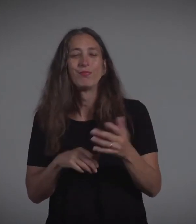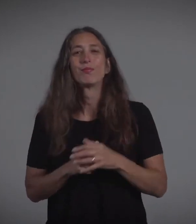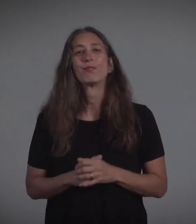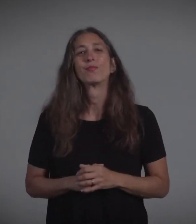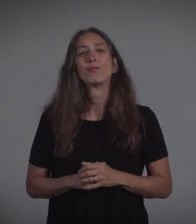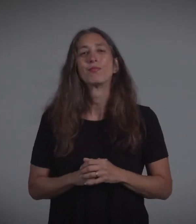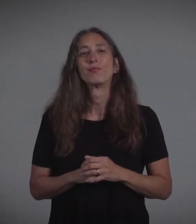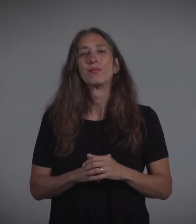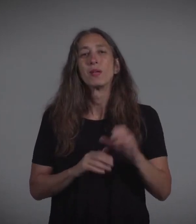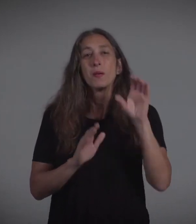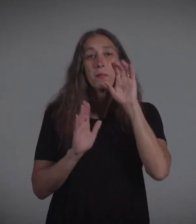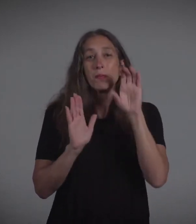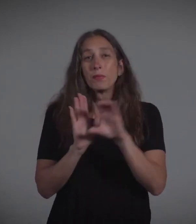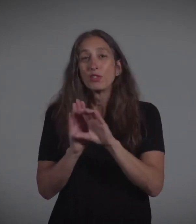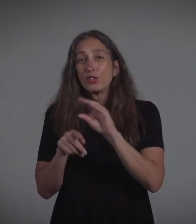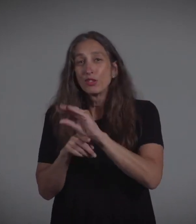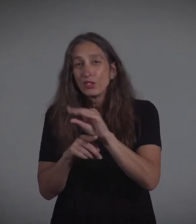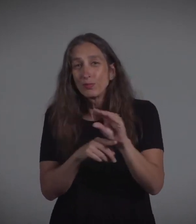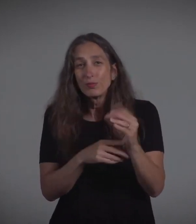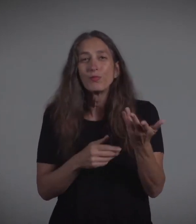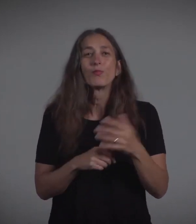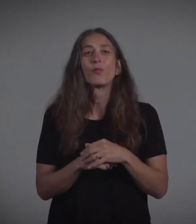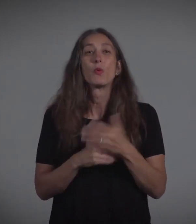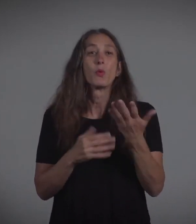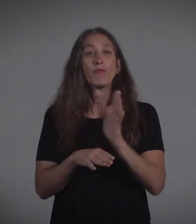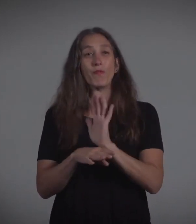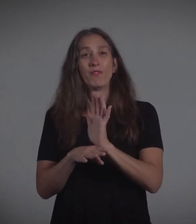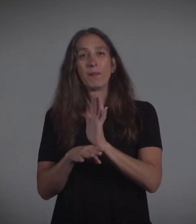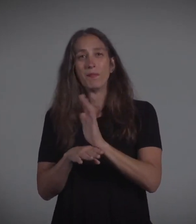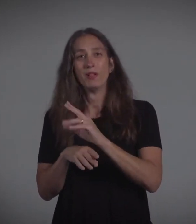The abuser may take photographs or video of the partner.